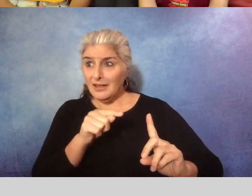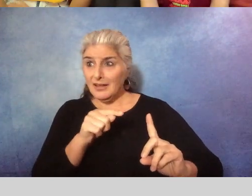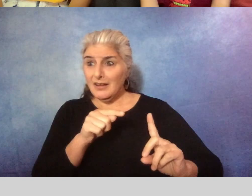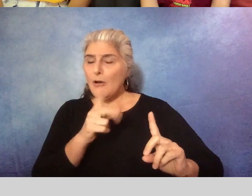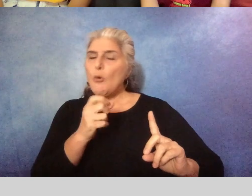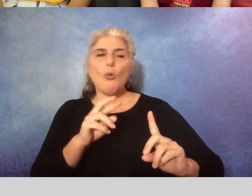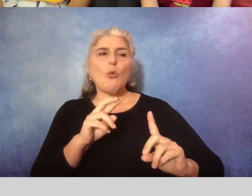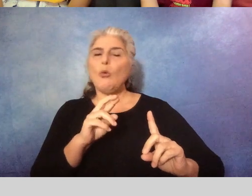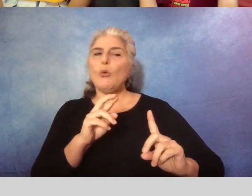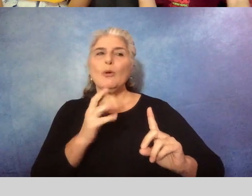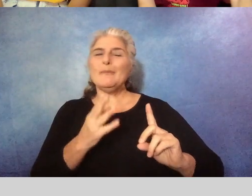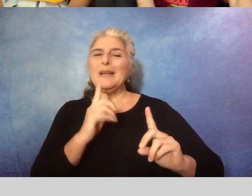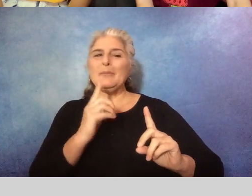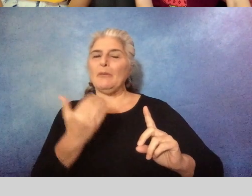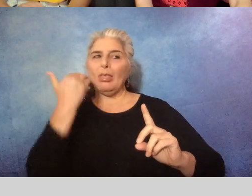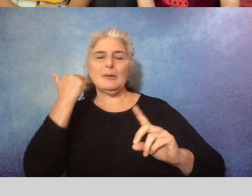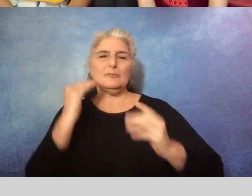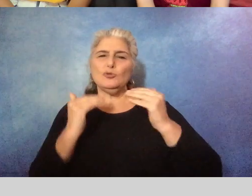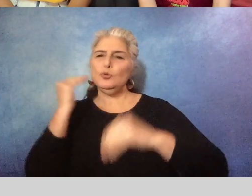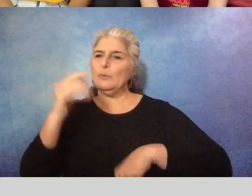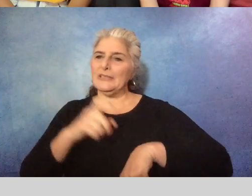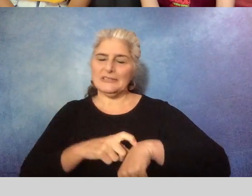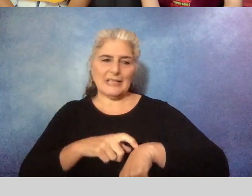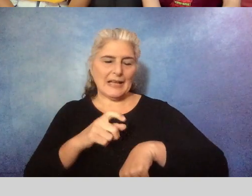if it would take too much time,